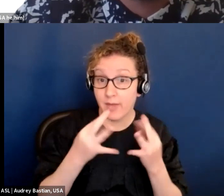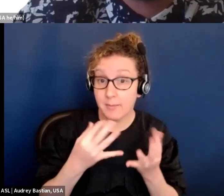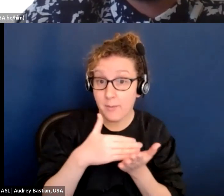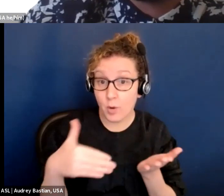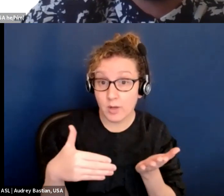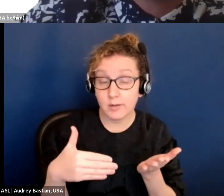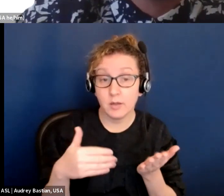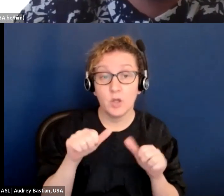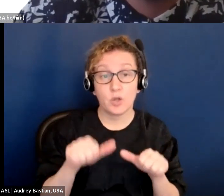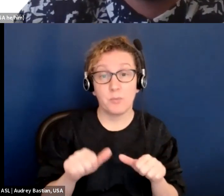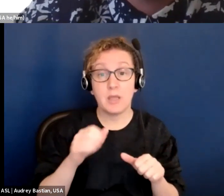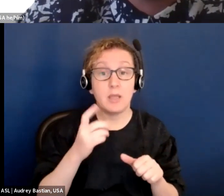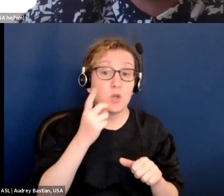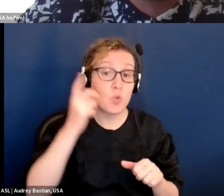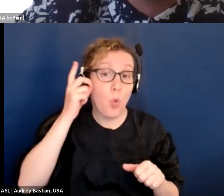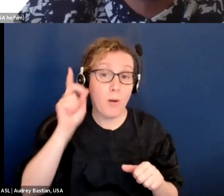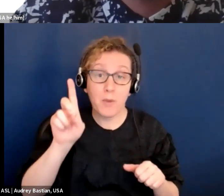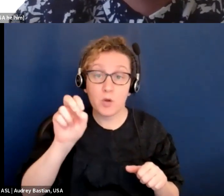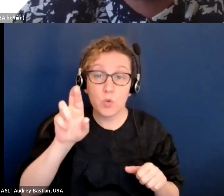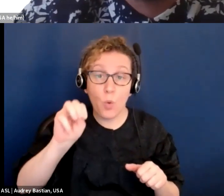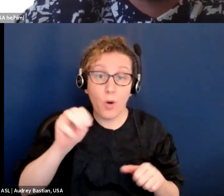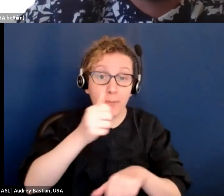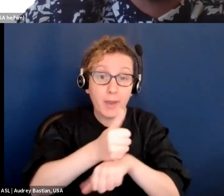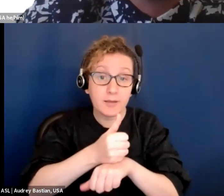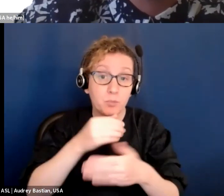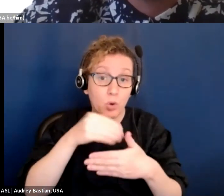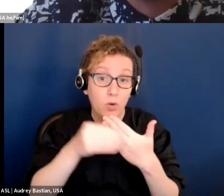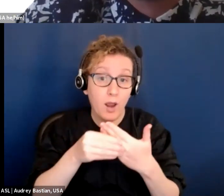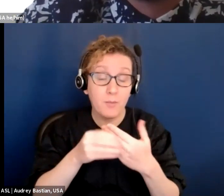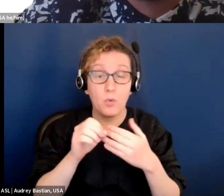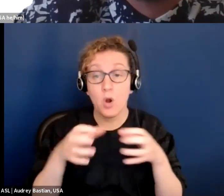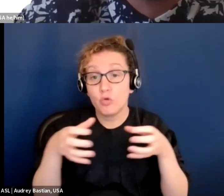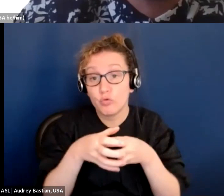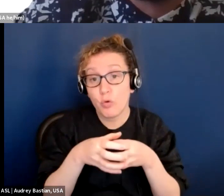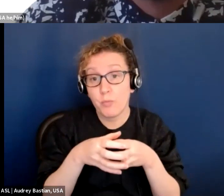could be like a dorm-based program or a group program that may stay in a hotel or somewhere